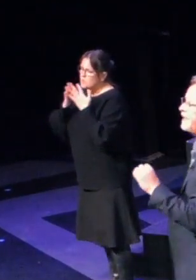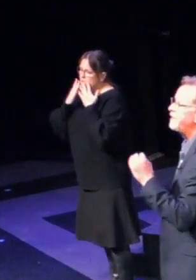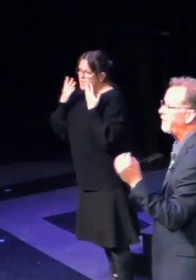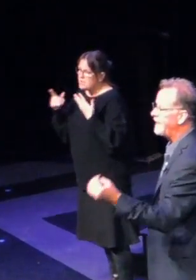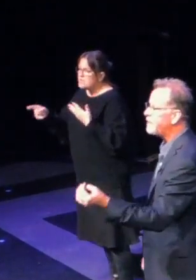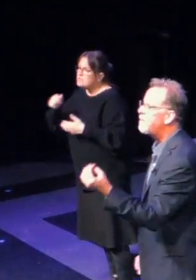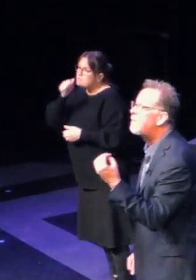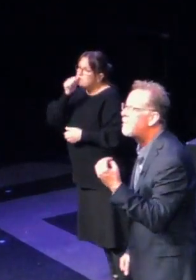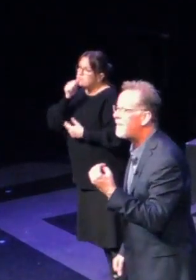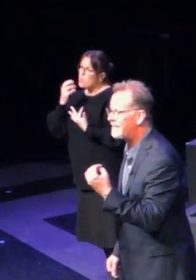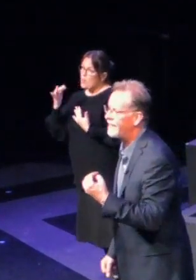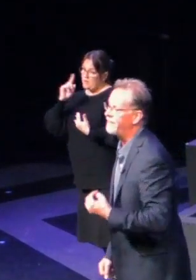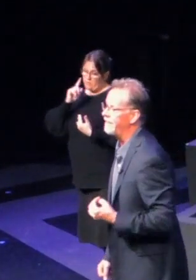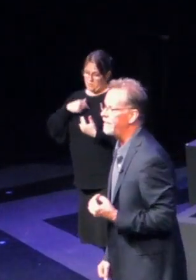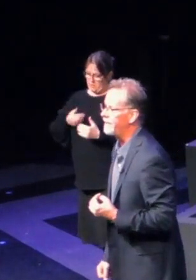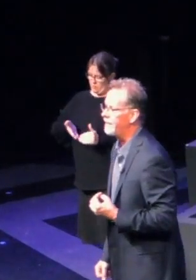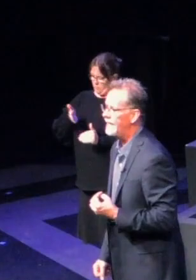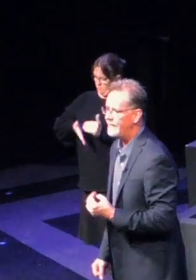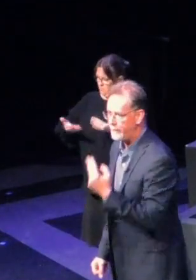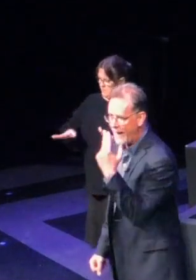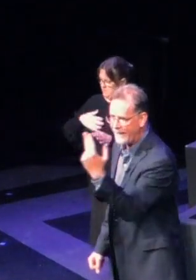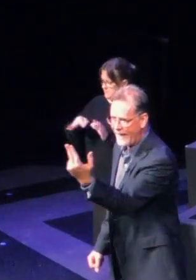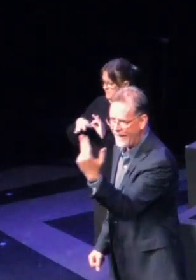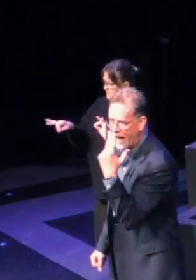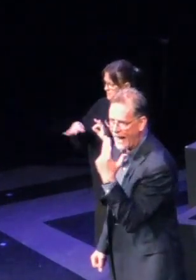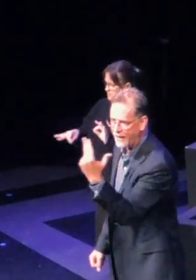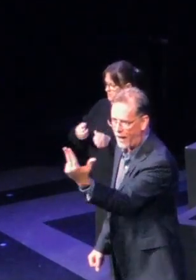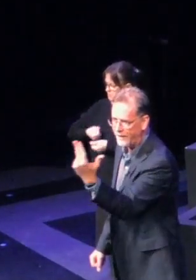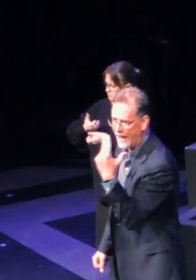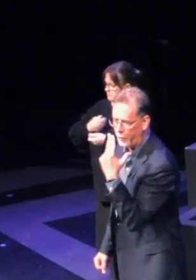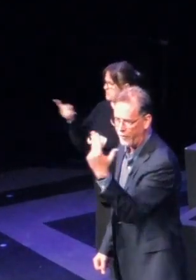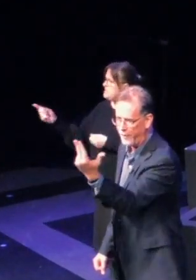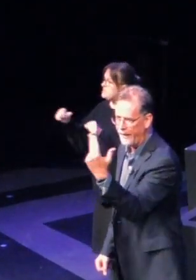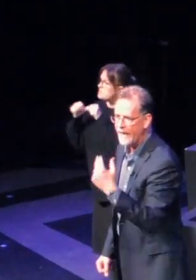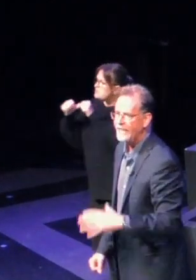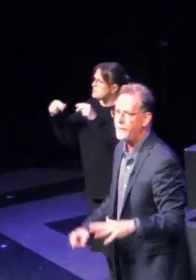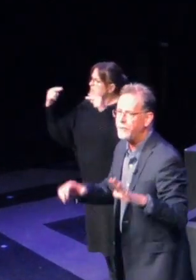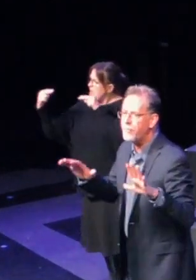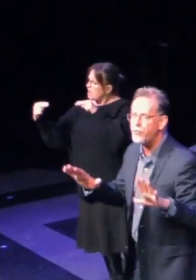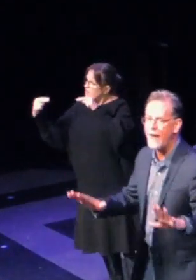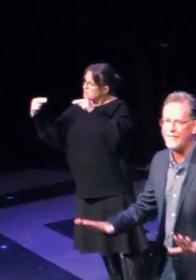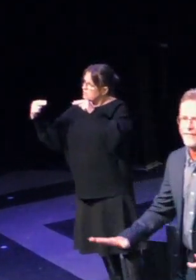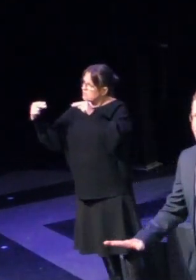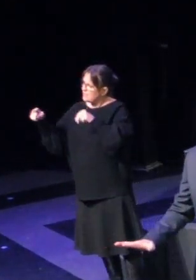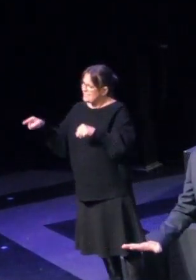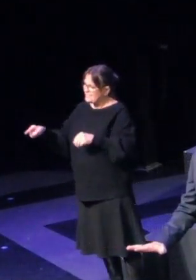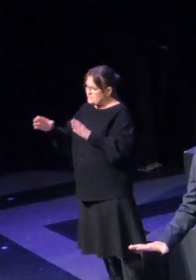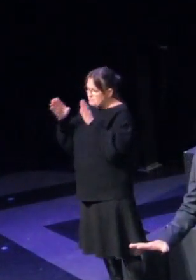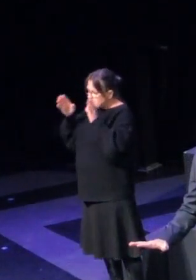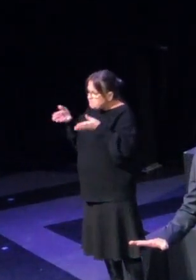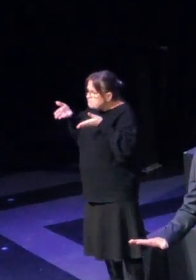to finish my sentences. She maintained eye contact with me. She was present in the conversation.